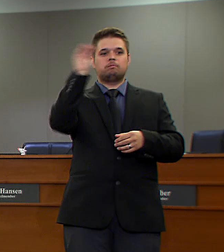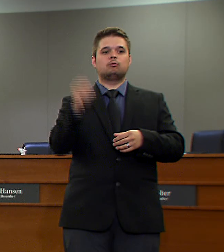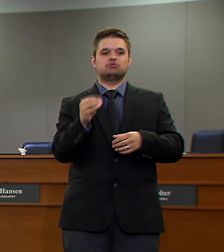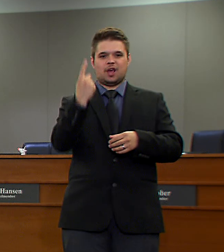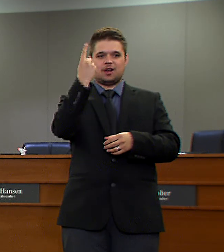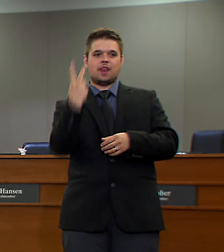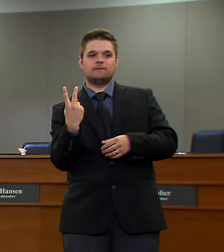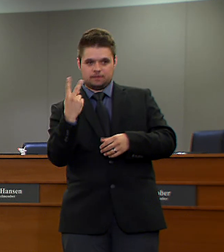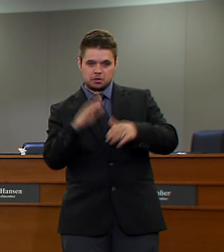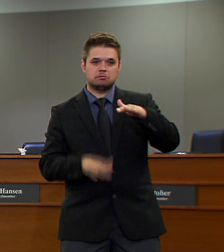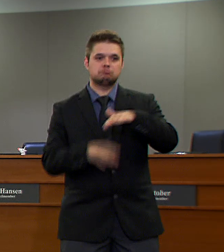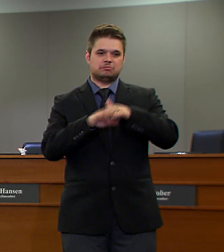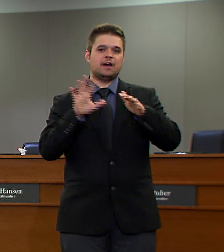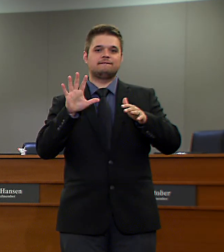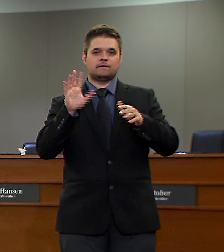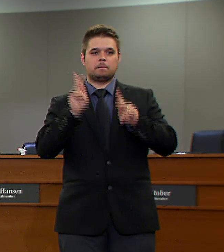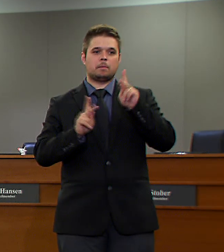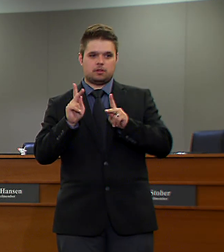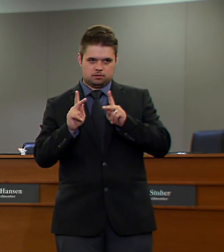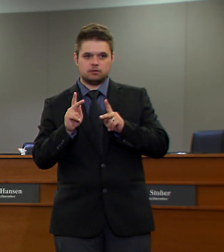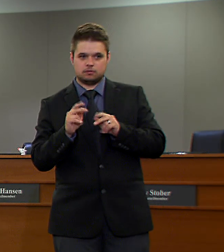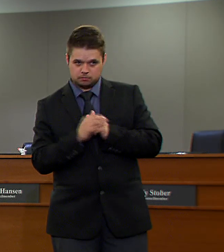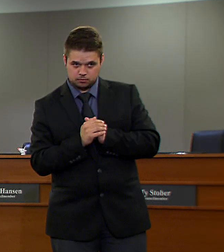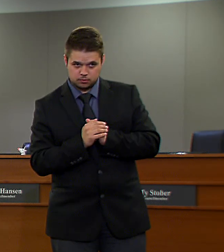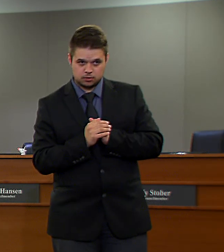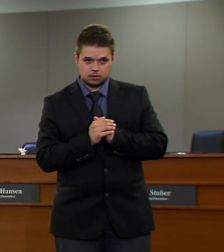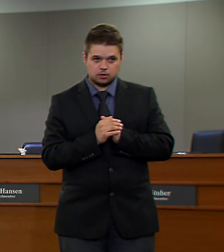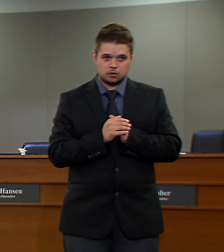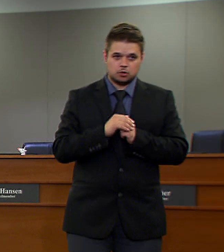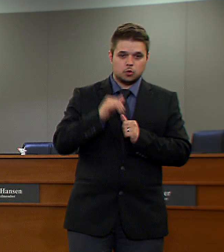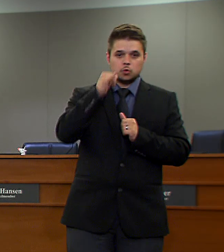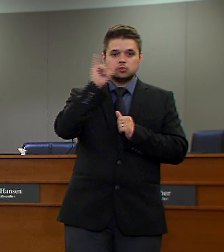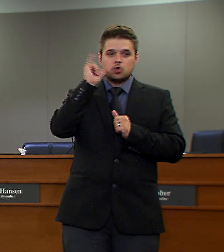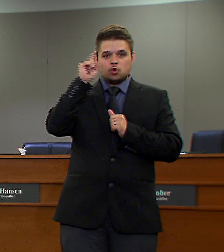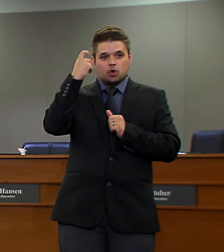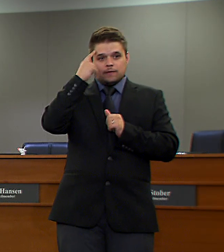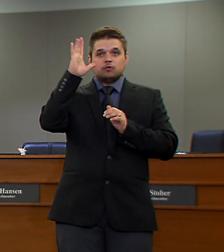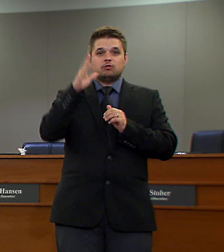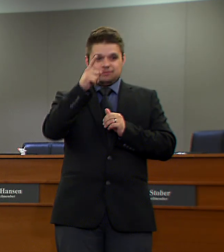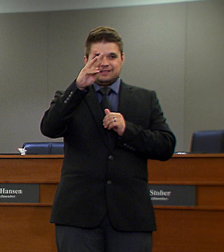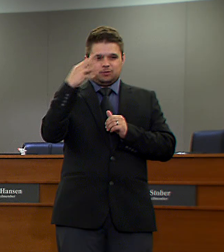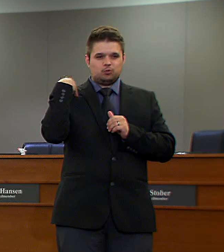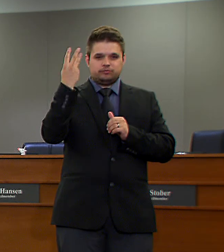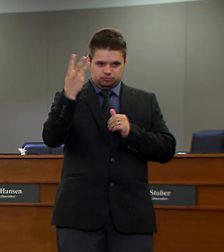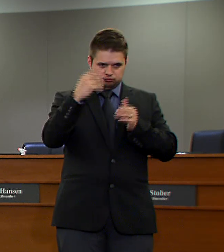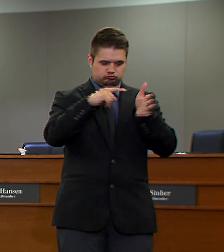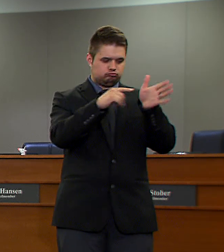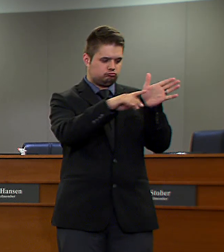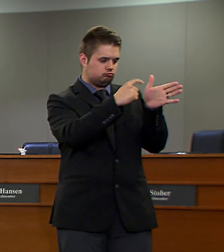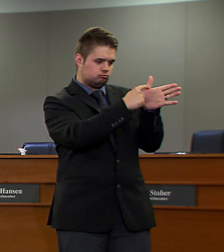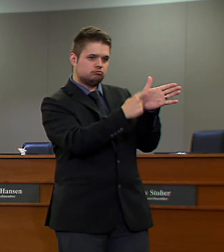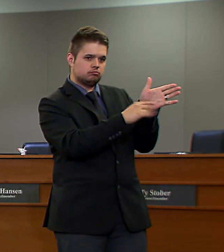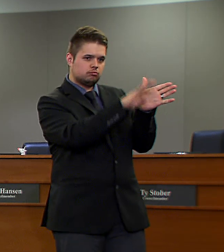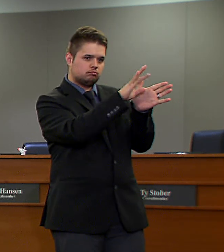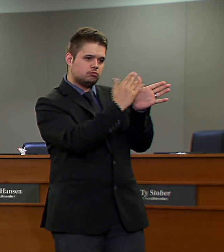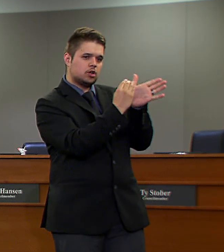Yesterday, the Governor released a set of requirements that restaurants must follow if they're planning to reopen for